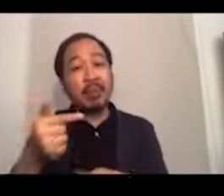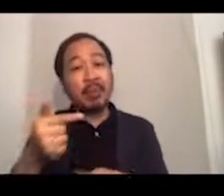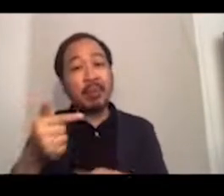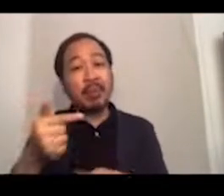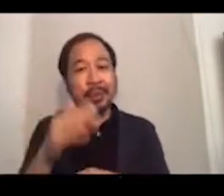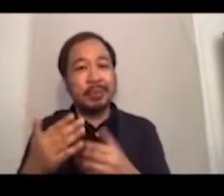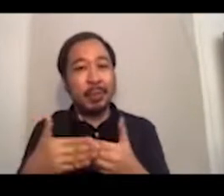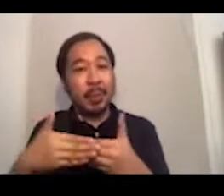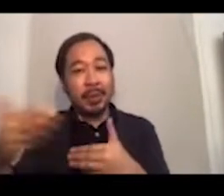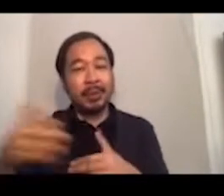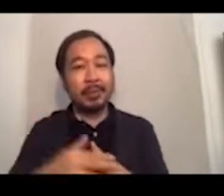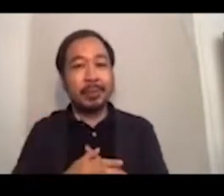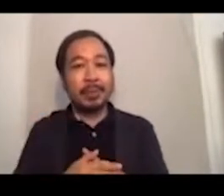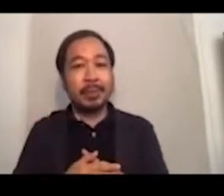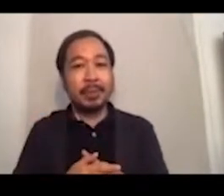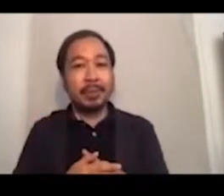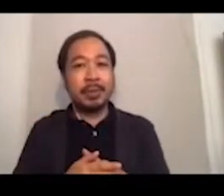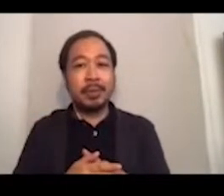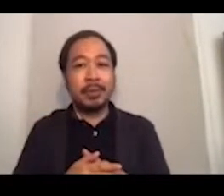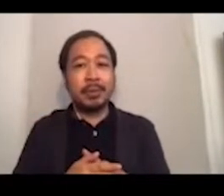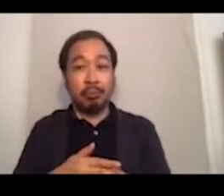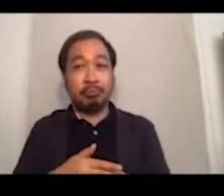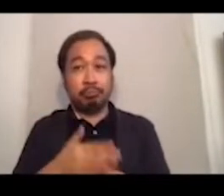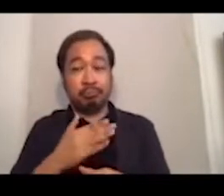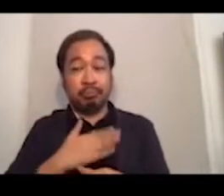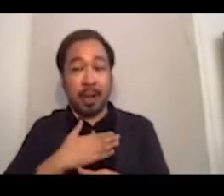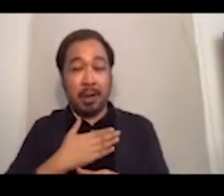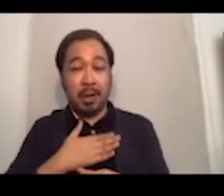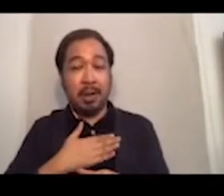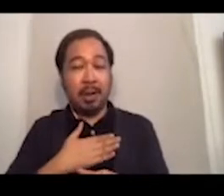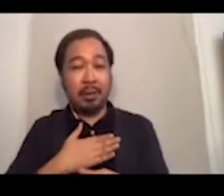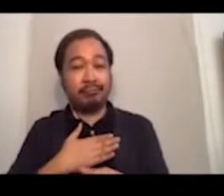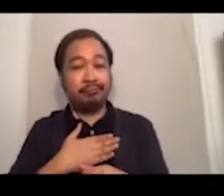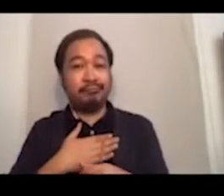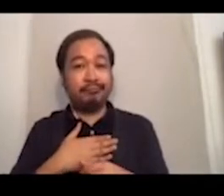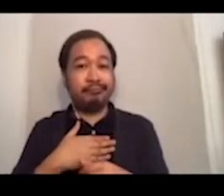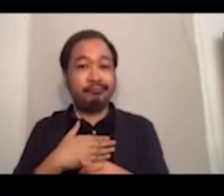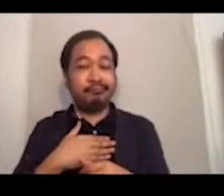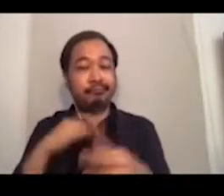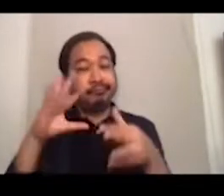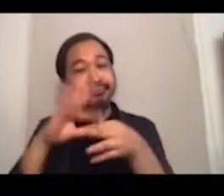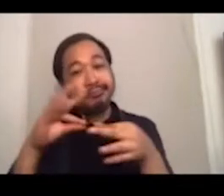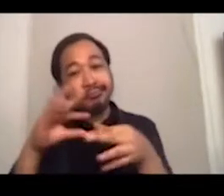Professor and Director of Inclusive Cities Lab.